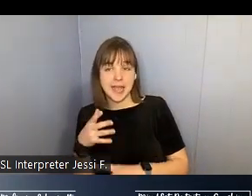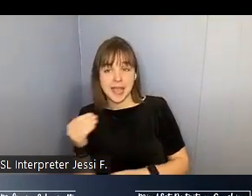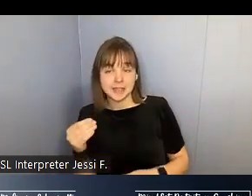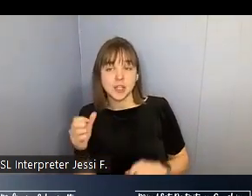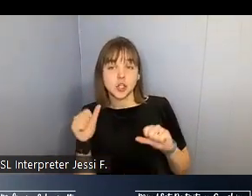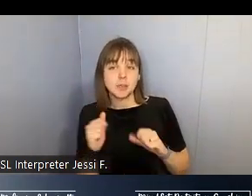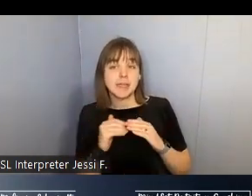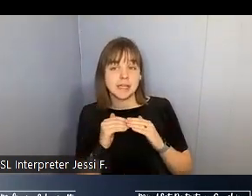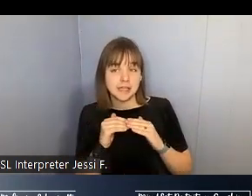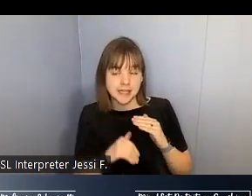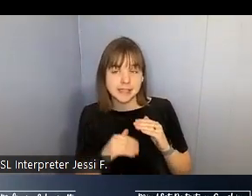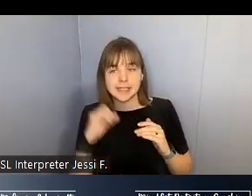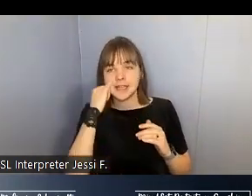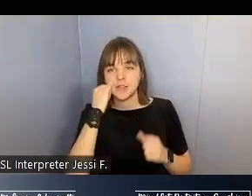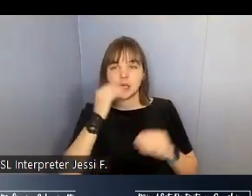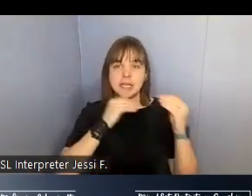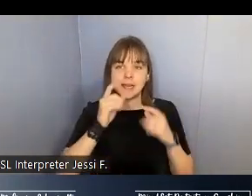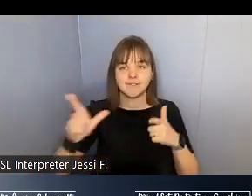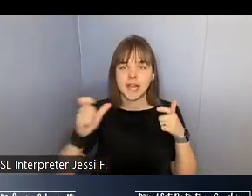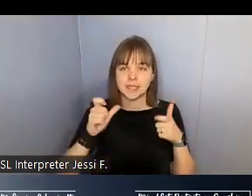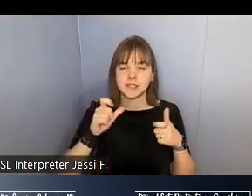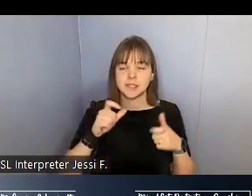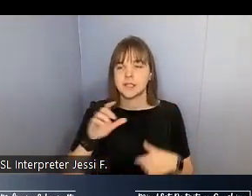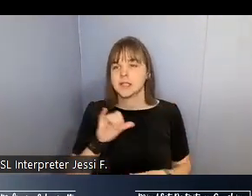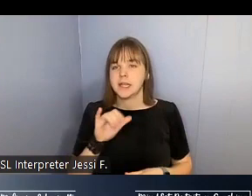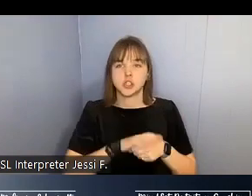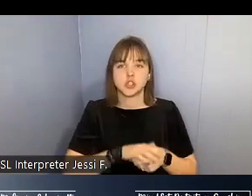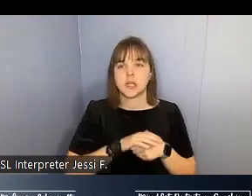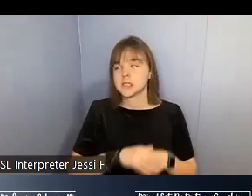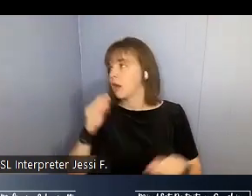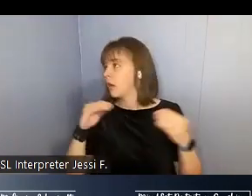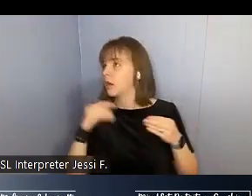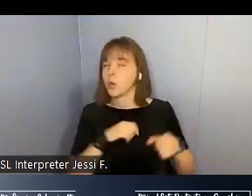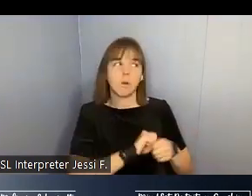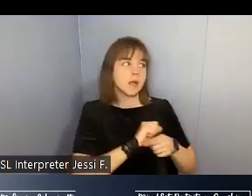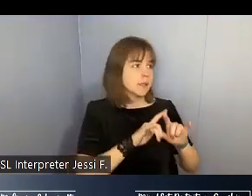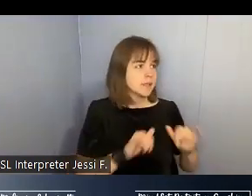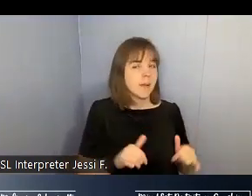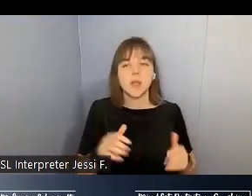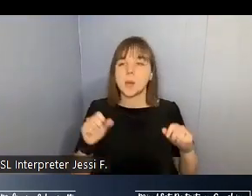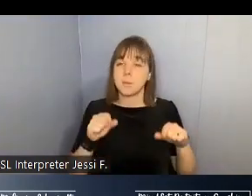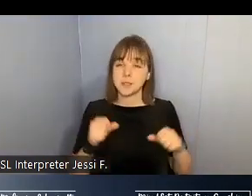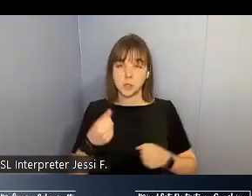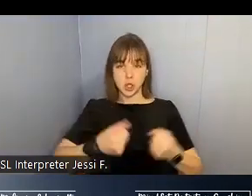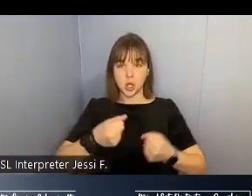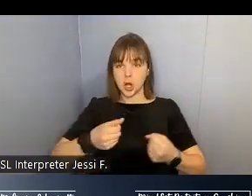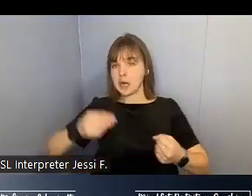eating under stress, if they're in the stress state, if they're eating in the car, at their desk,